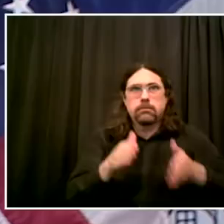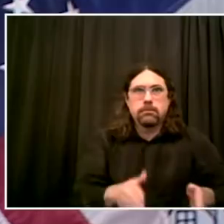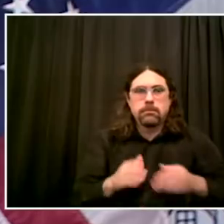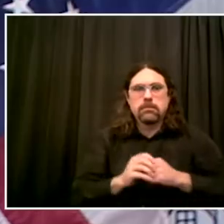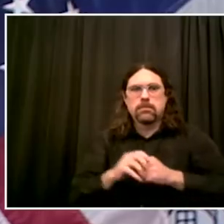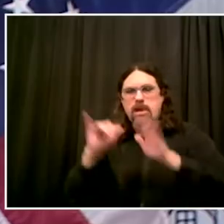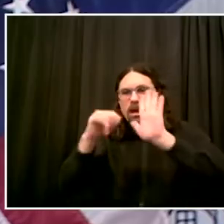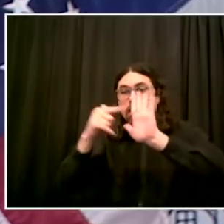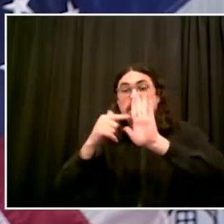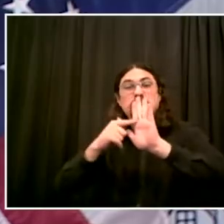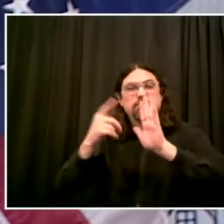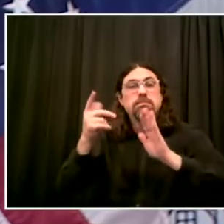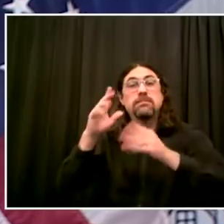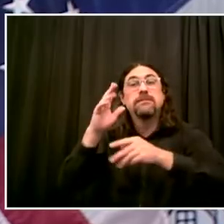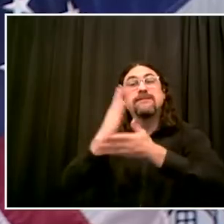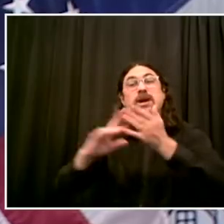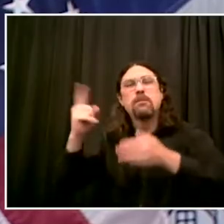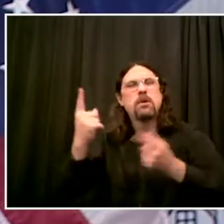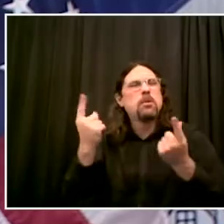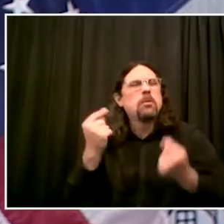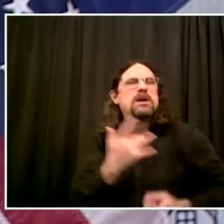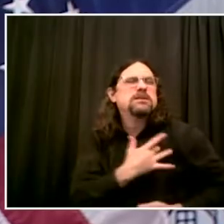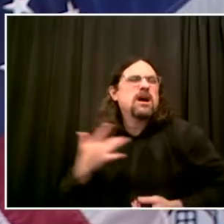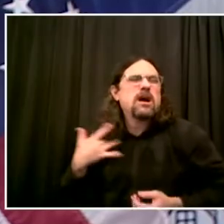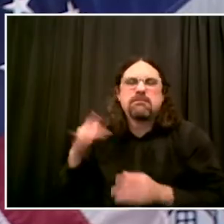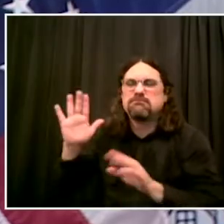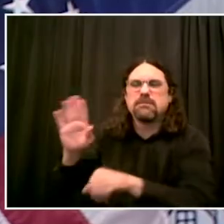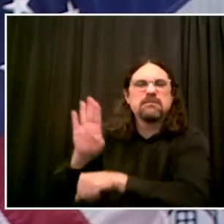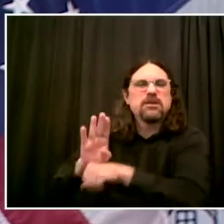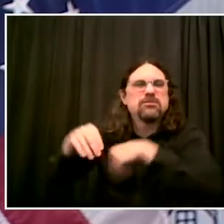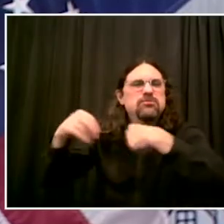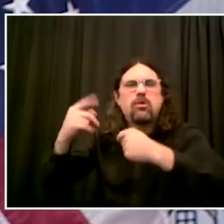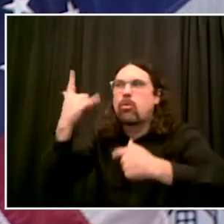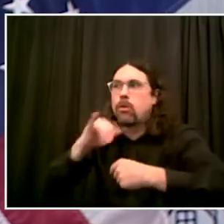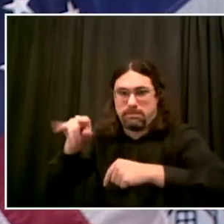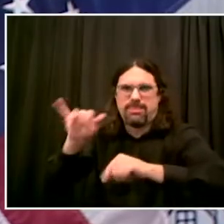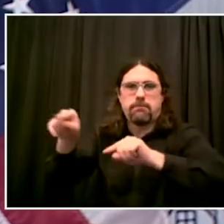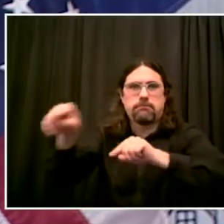IN THE FIRST OR SECOND WEEK OF